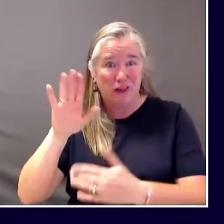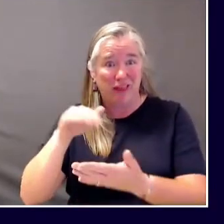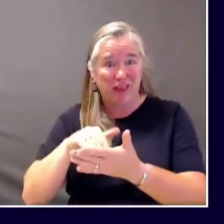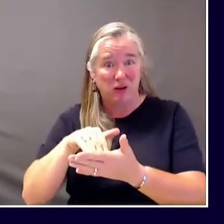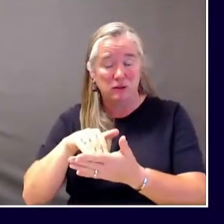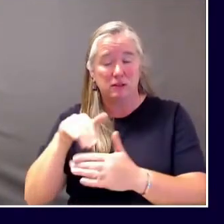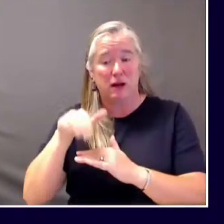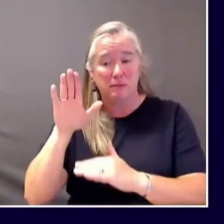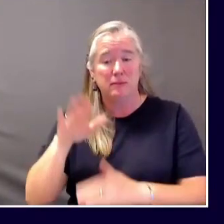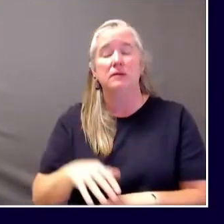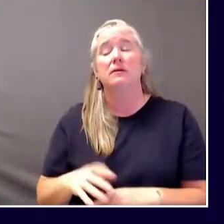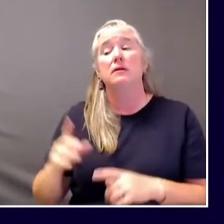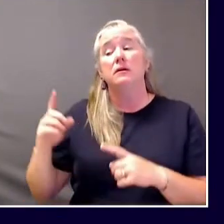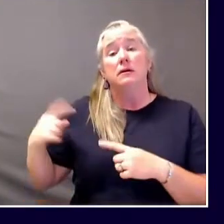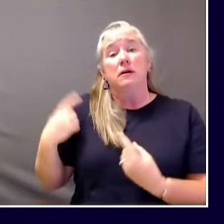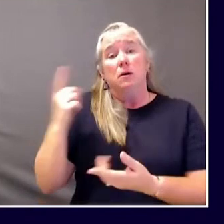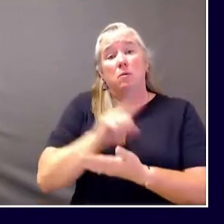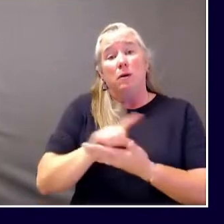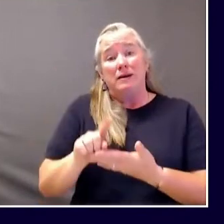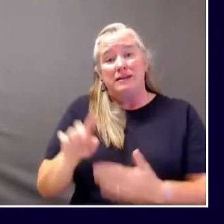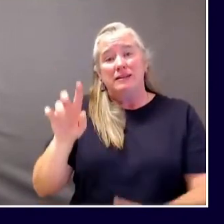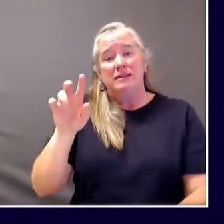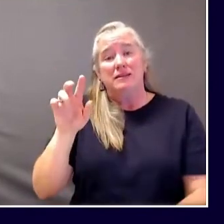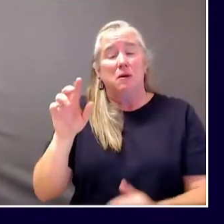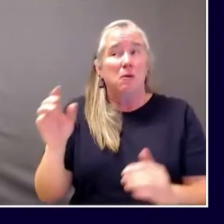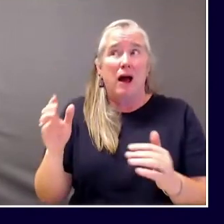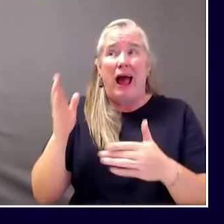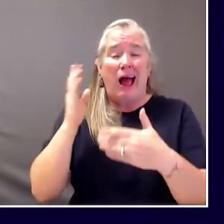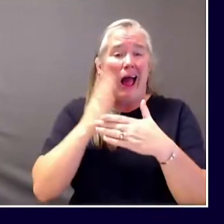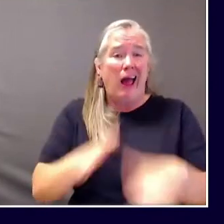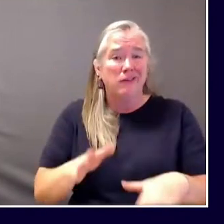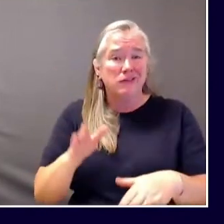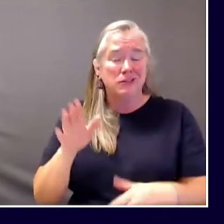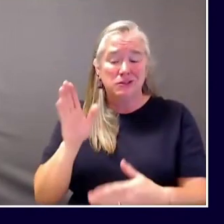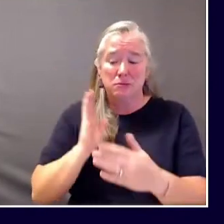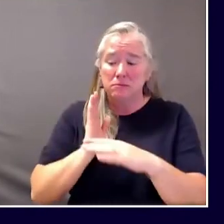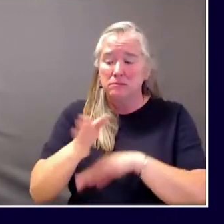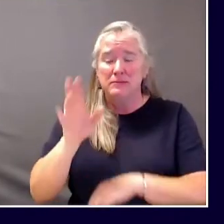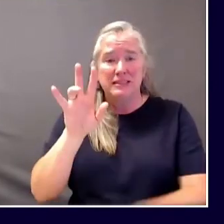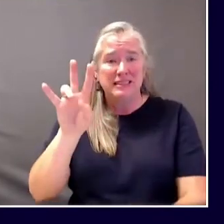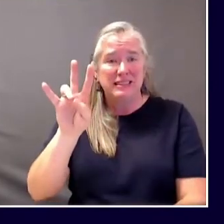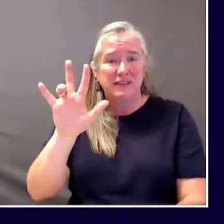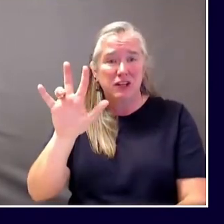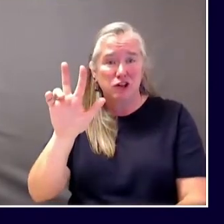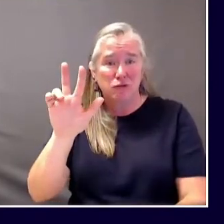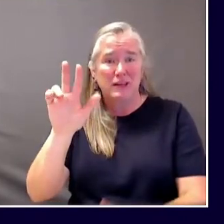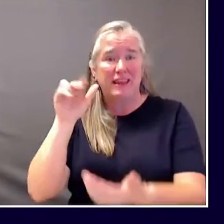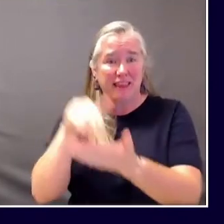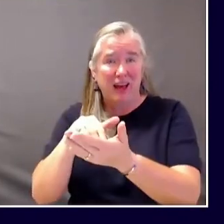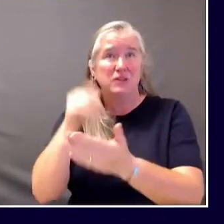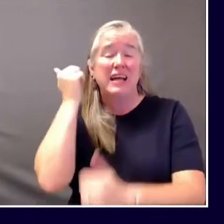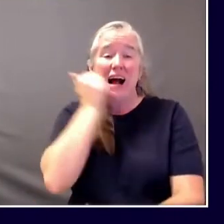has seen an average of seventy